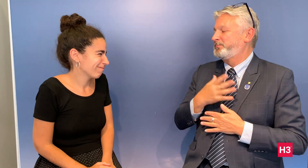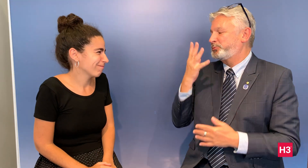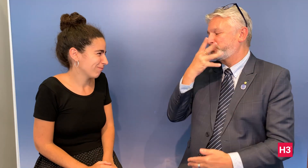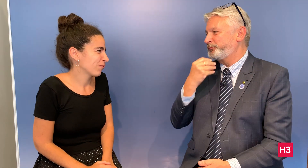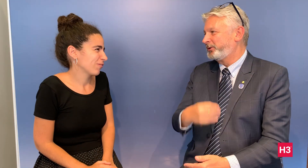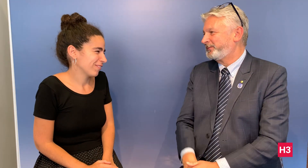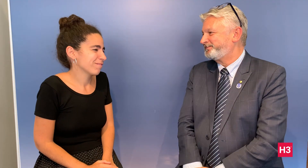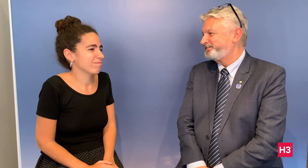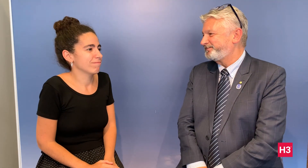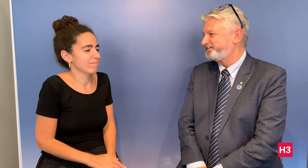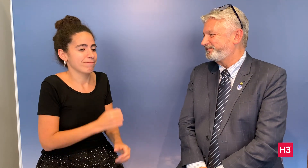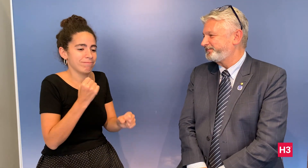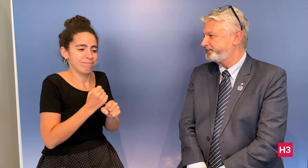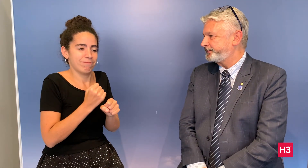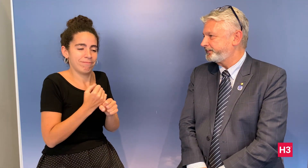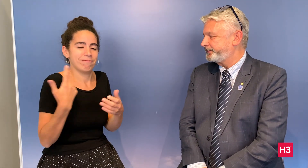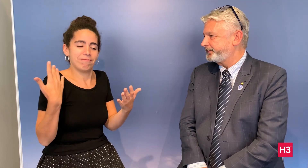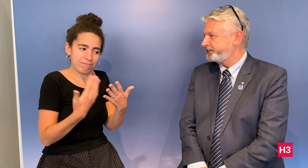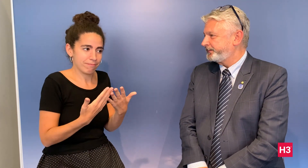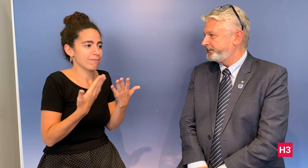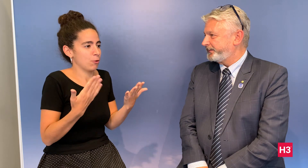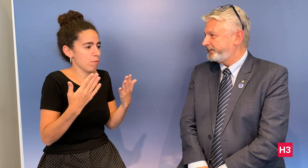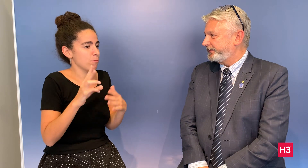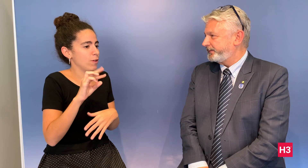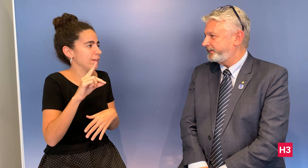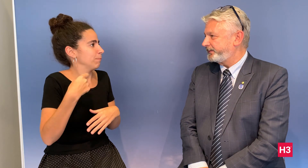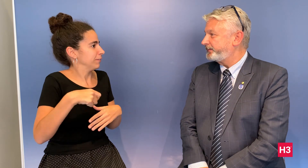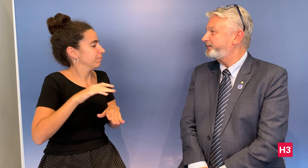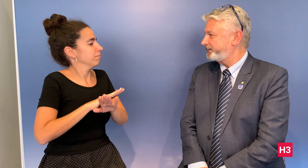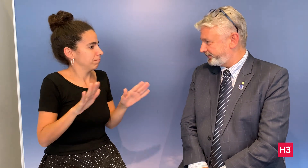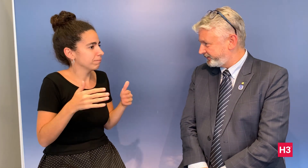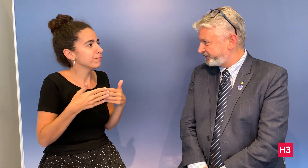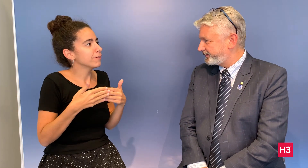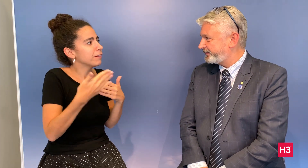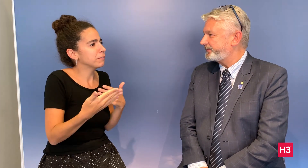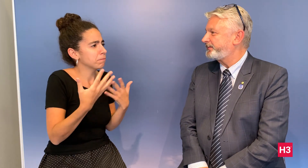It was beautiful. After your WFD presidency, people are wondering what your plans are?